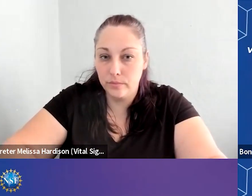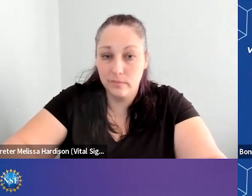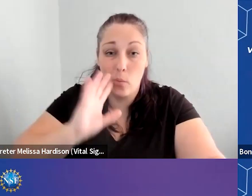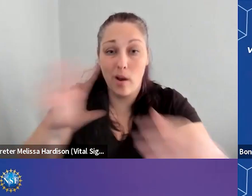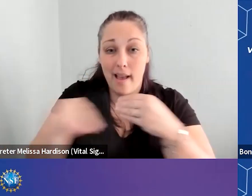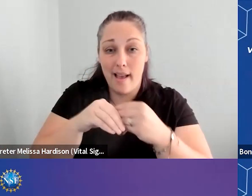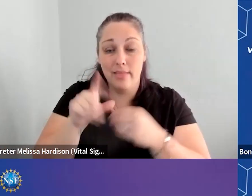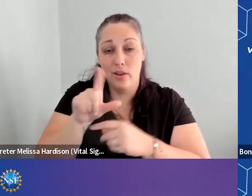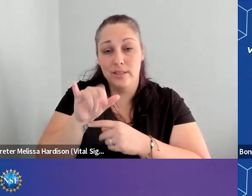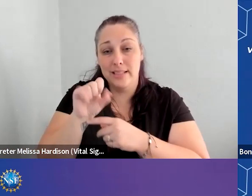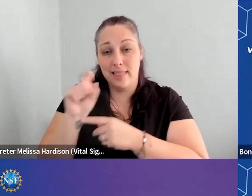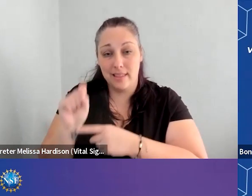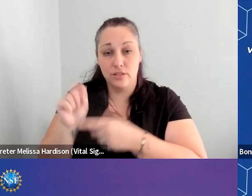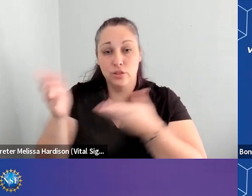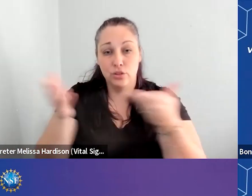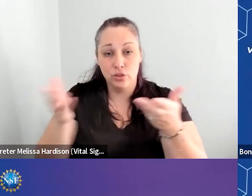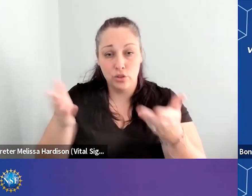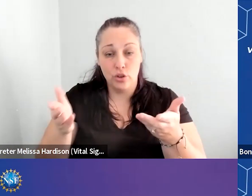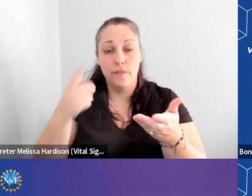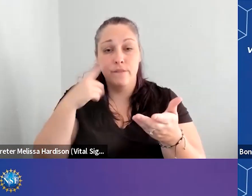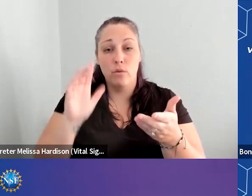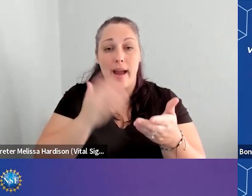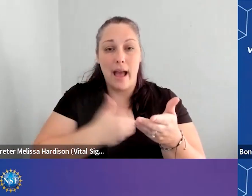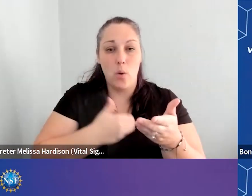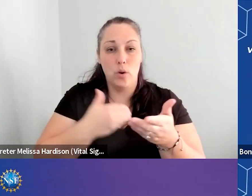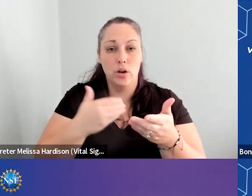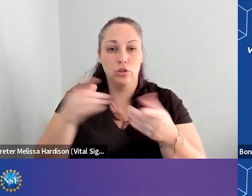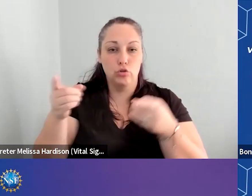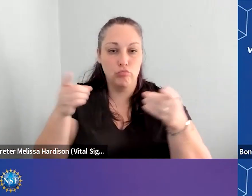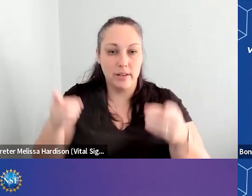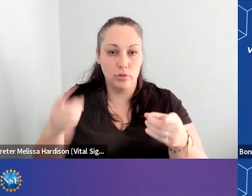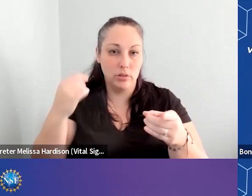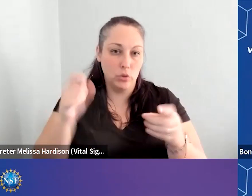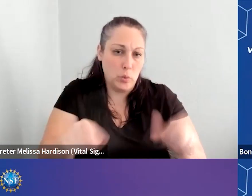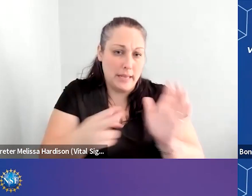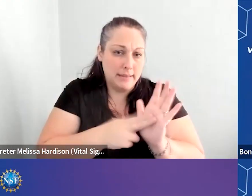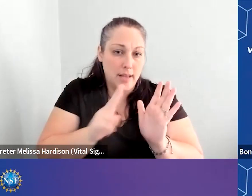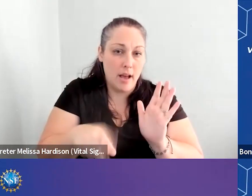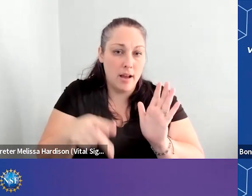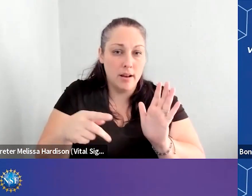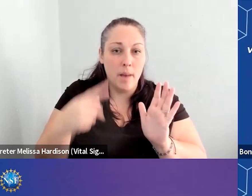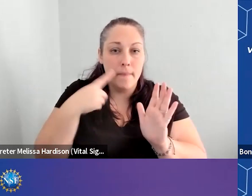and that you can get a -- you know, sign up for automatic messages.